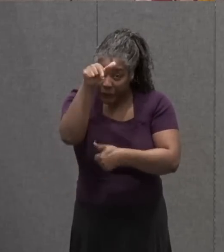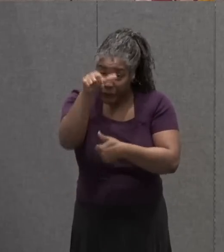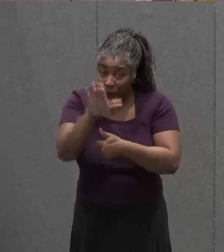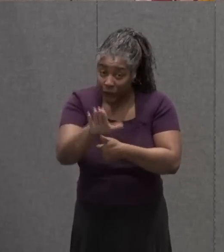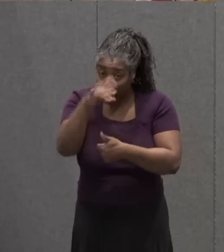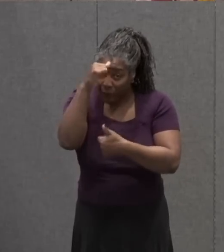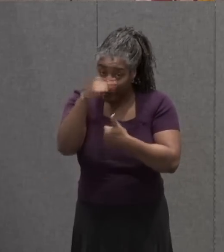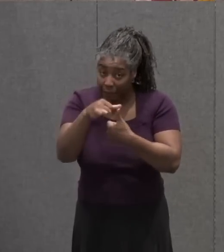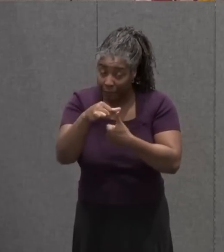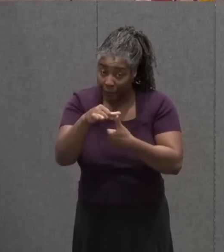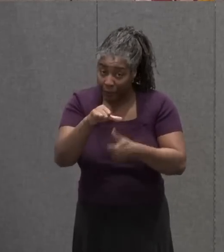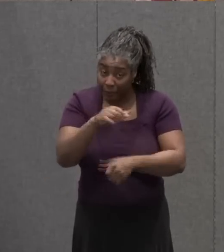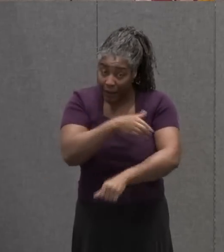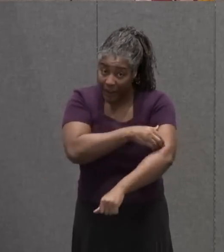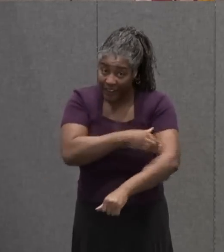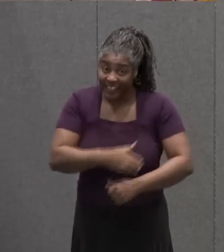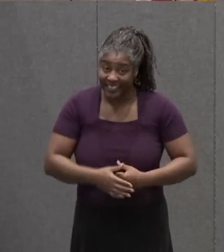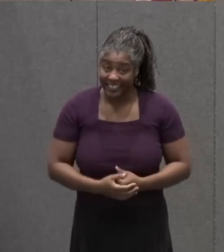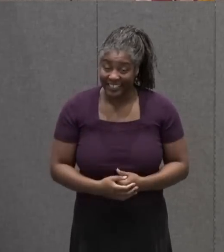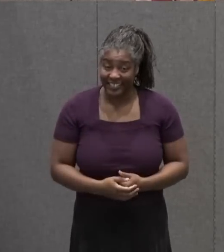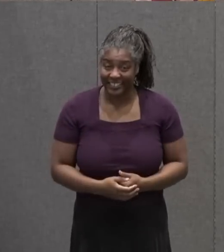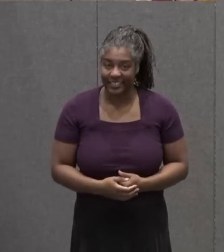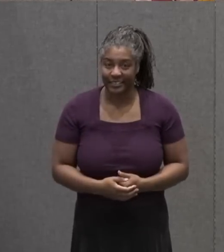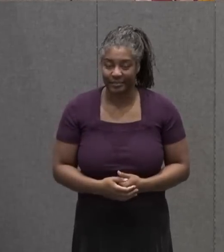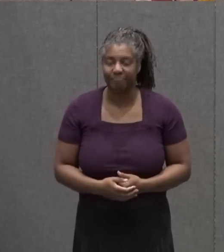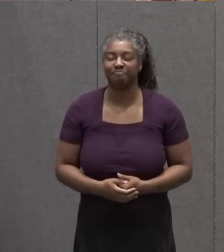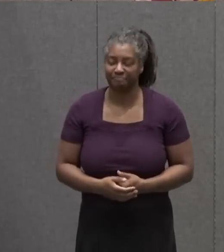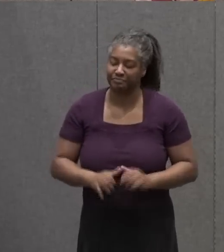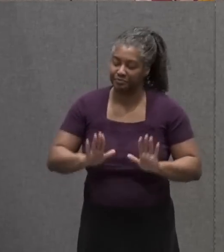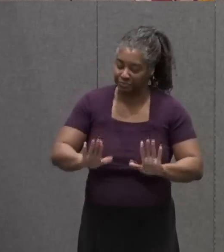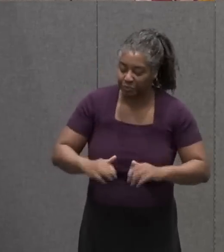Okay, let's make this a little harder this time.